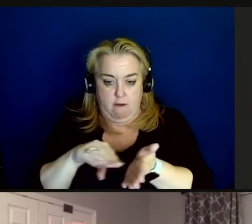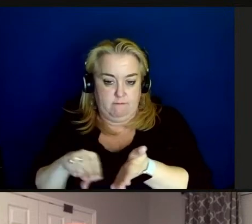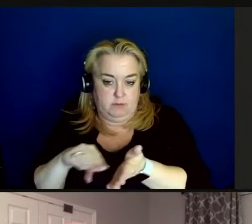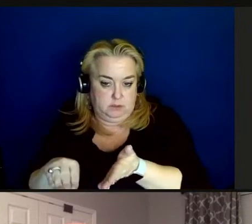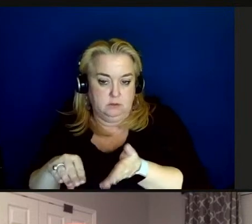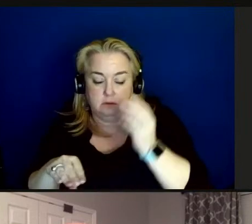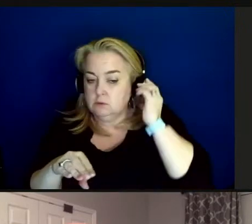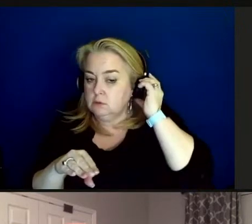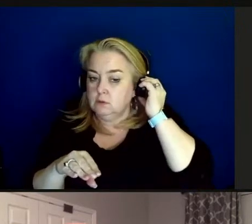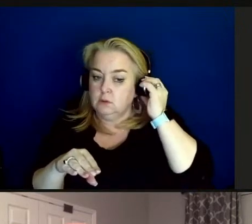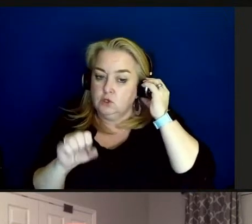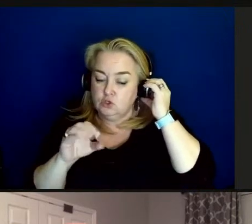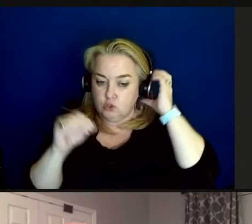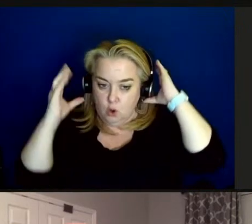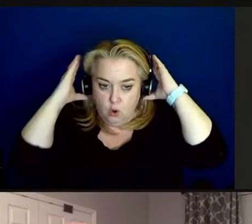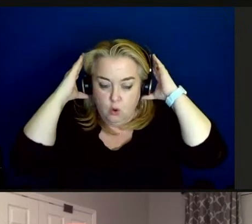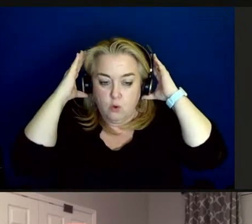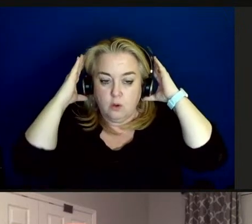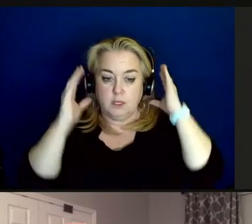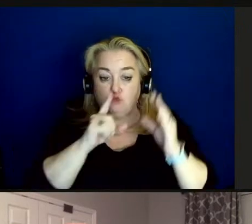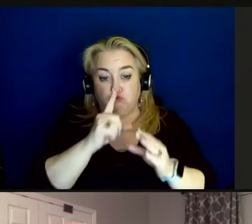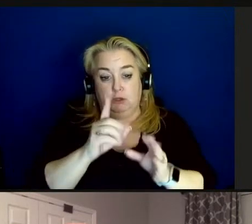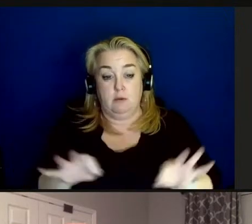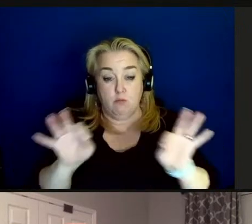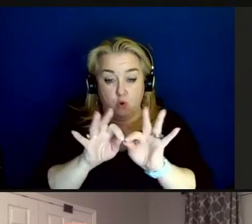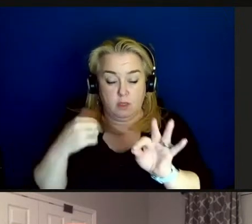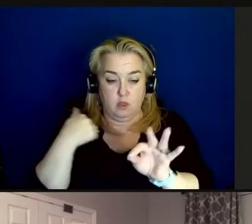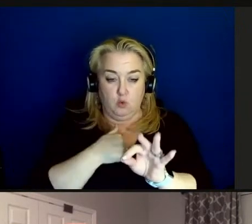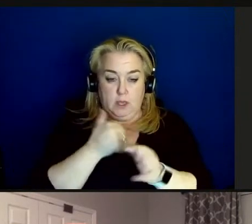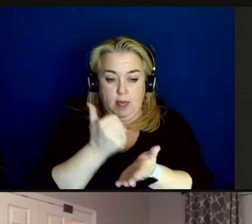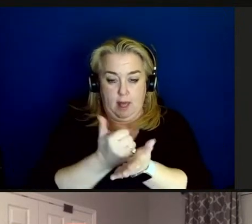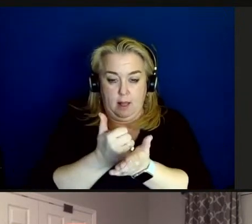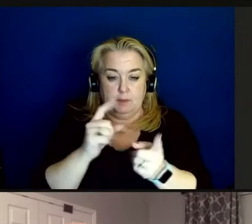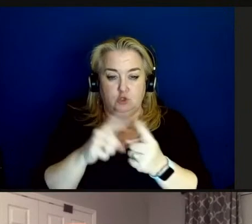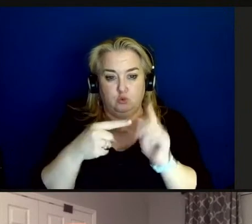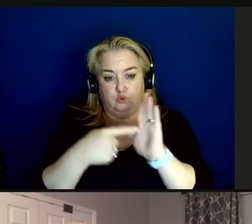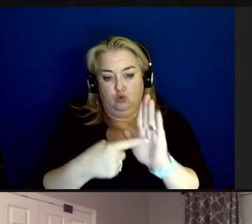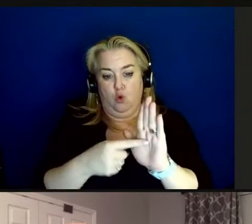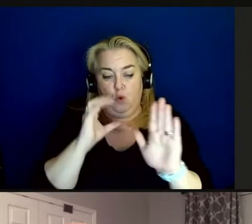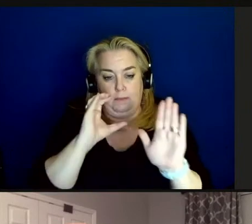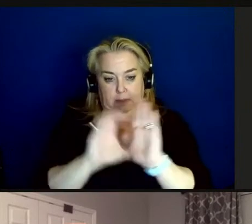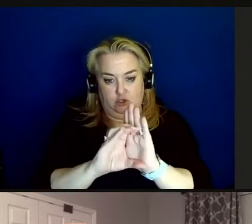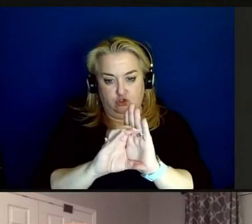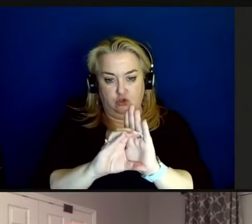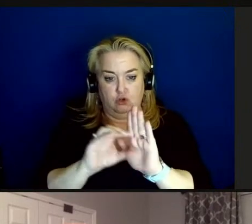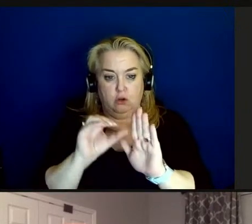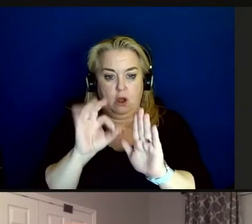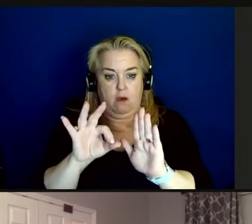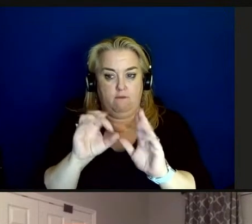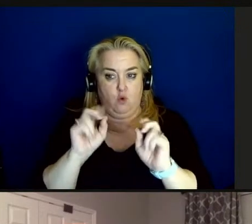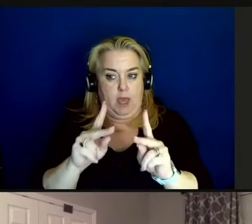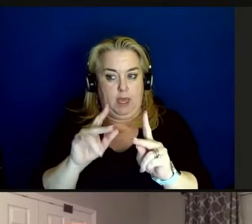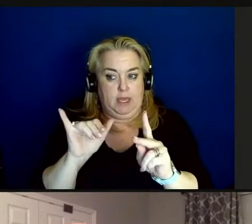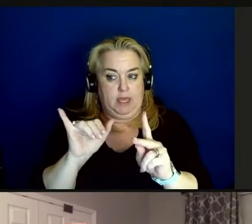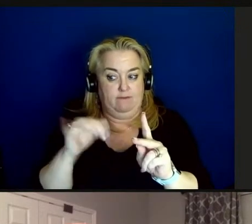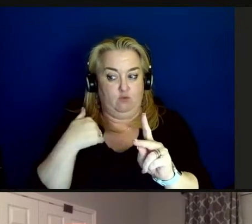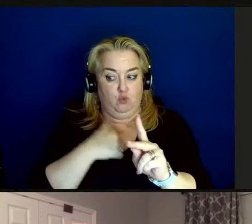AND THAT'S JUST IT'S PAINFUL TO TALK ABOUT IT BUT IT'S EVEN MORE PAINFUL TO DO LAPS IF YOU GET INTO THAT CONVERSATION